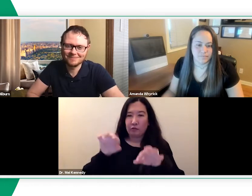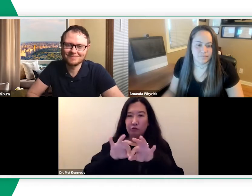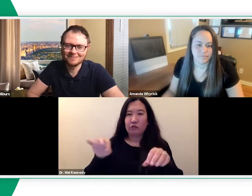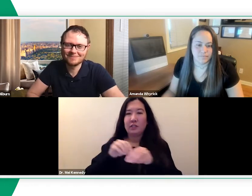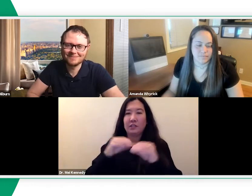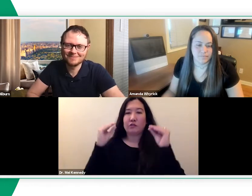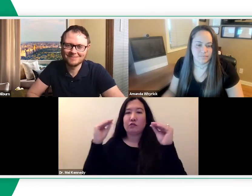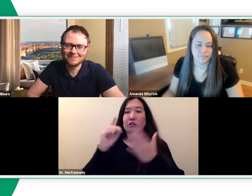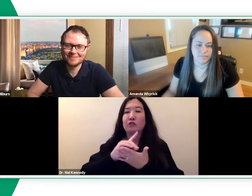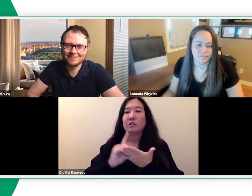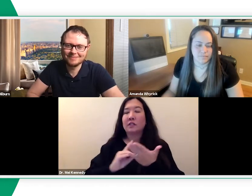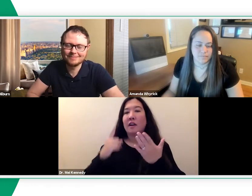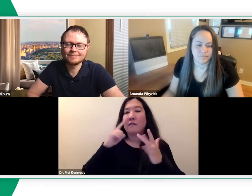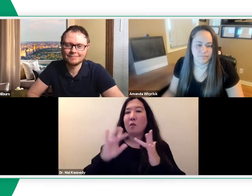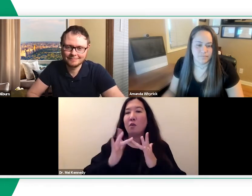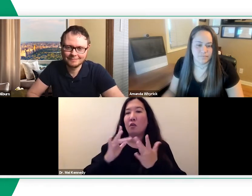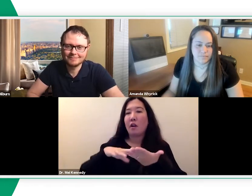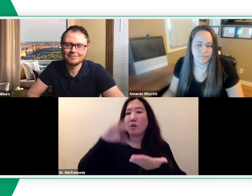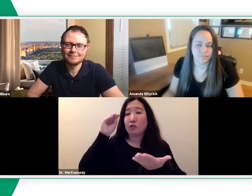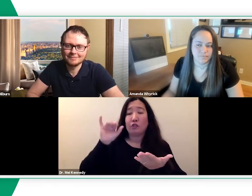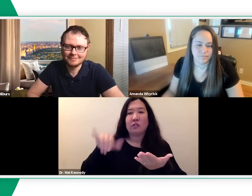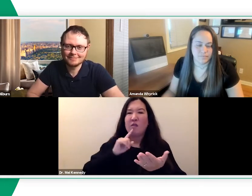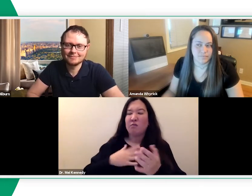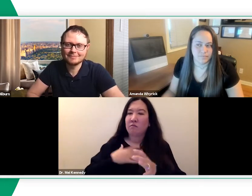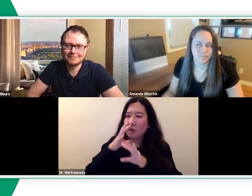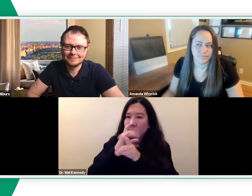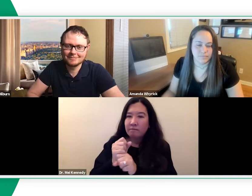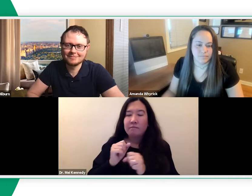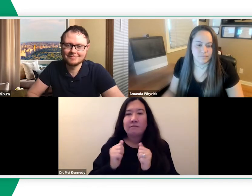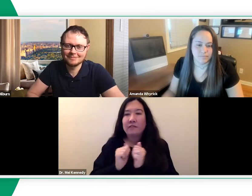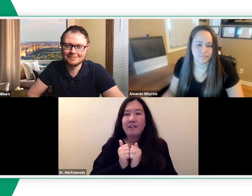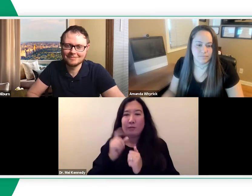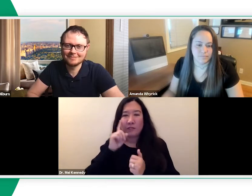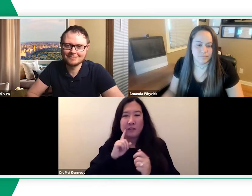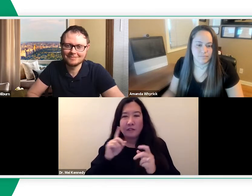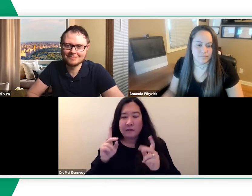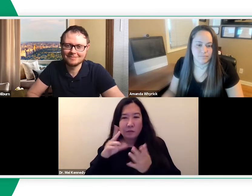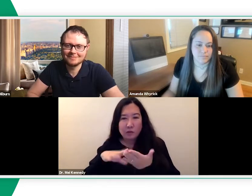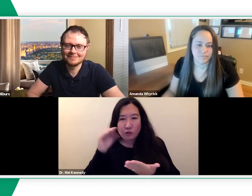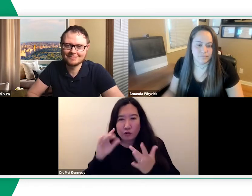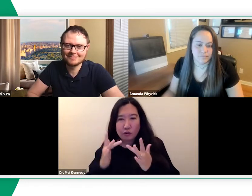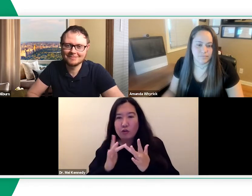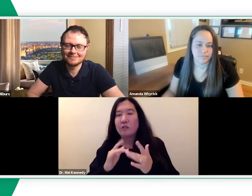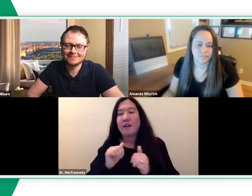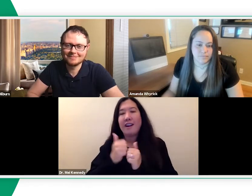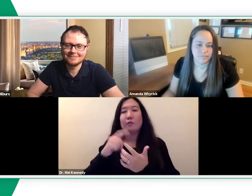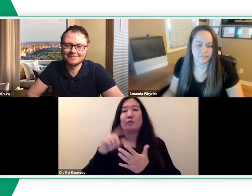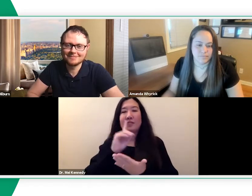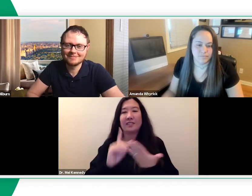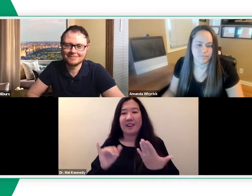And I got my PhD in Instructional Design for Online Learning. And that really is my fascination.